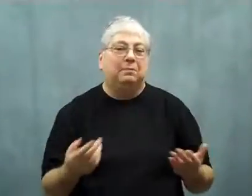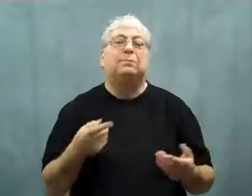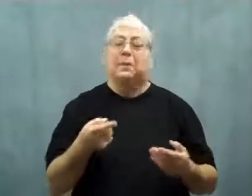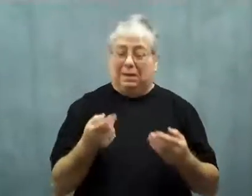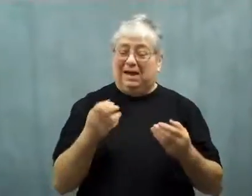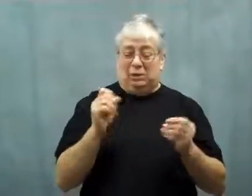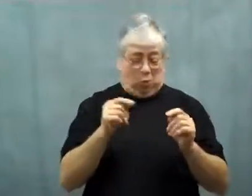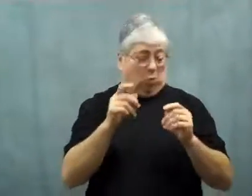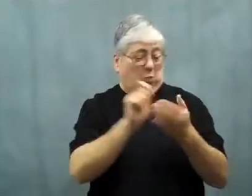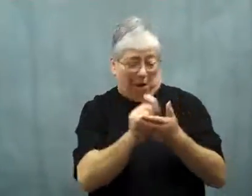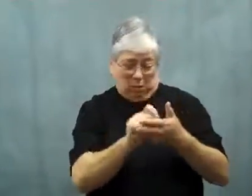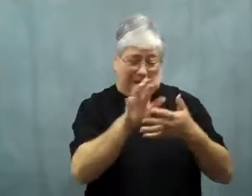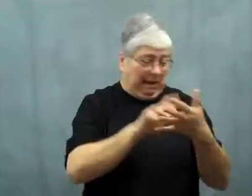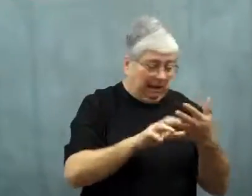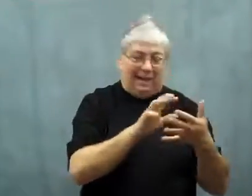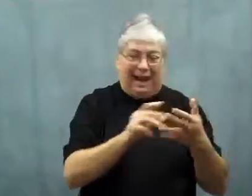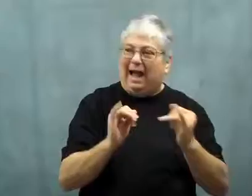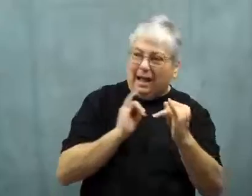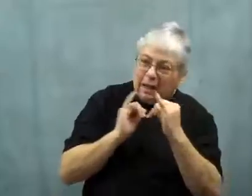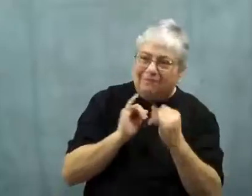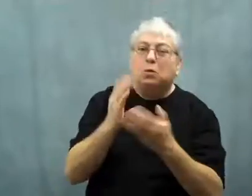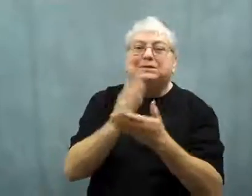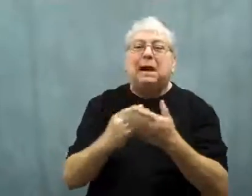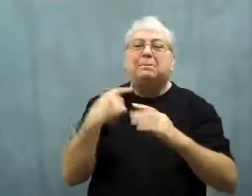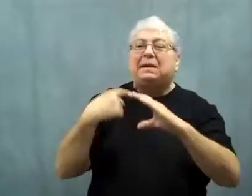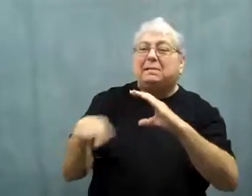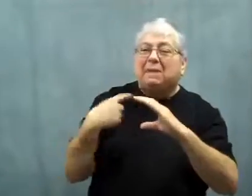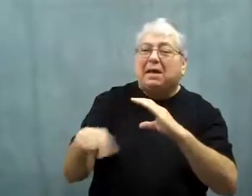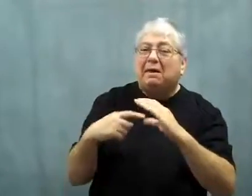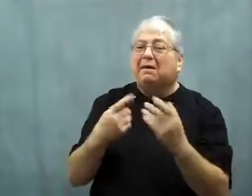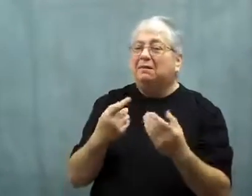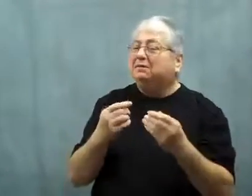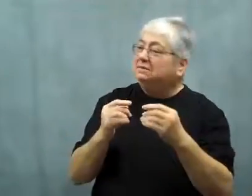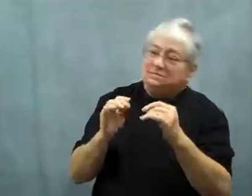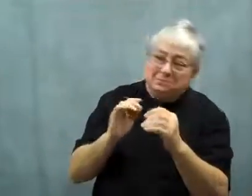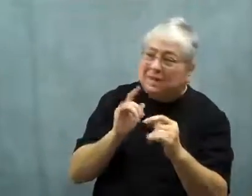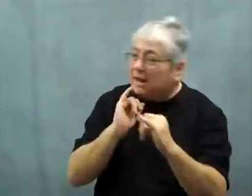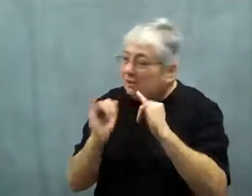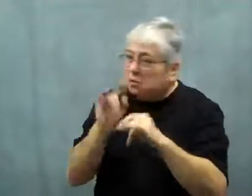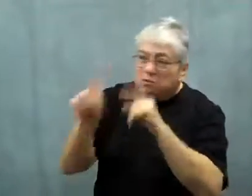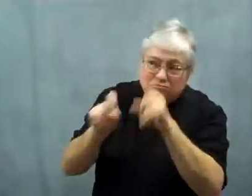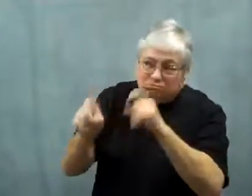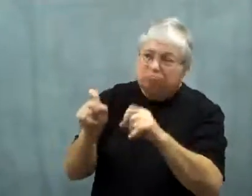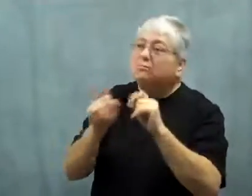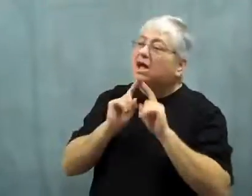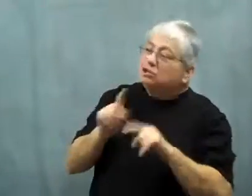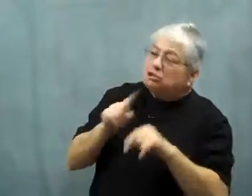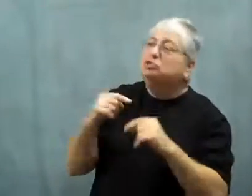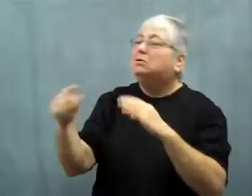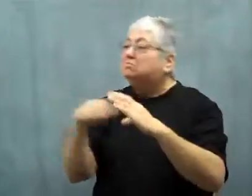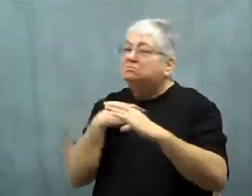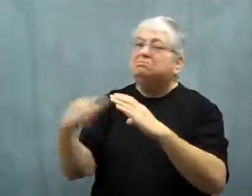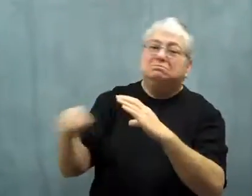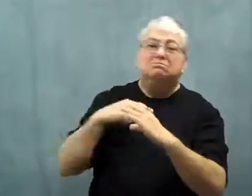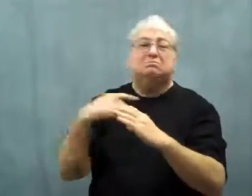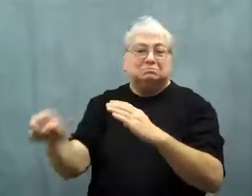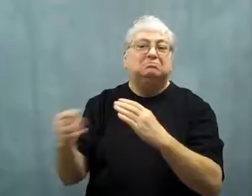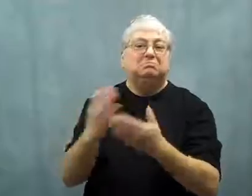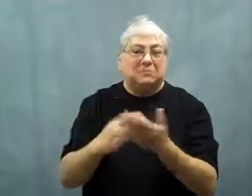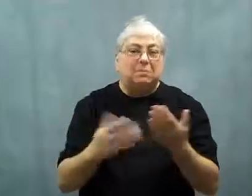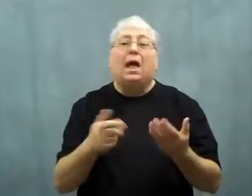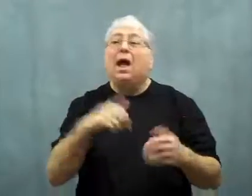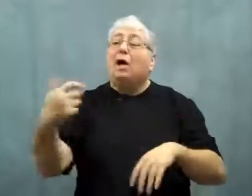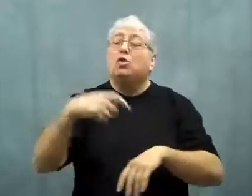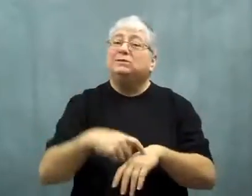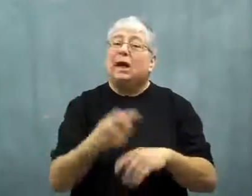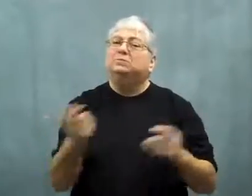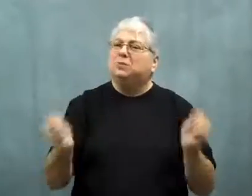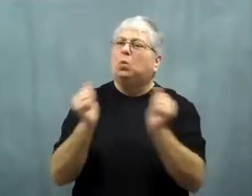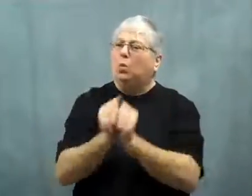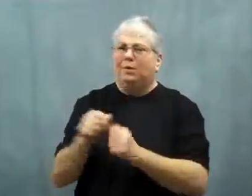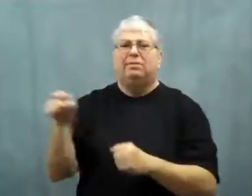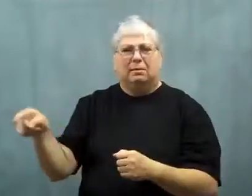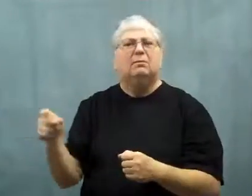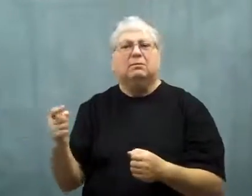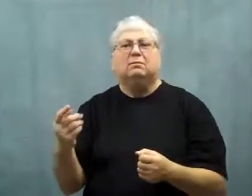As she wrote it, she interviewed him. Sometimes it was via email.